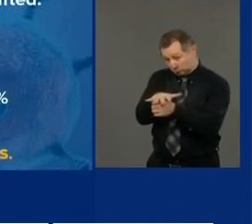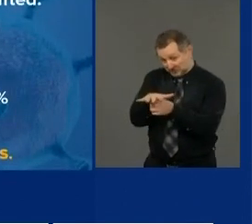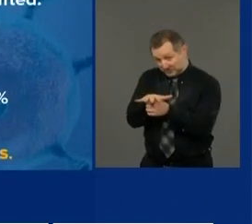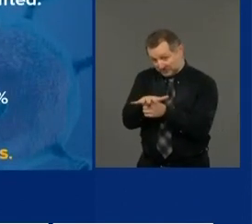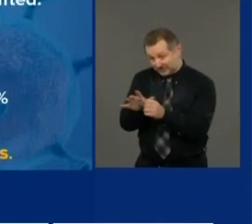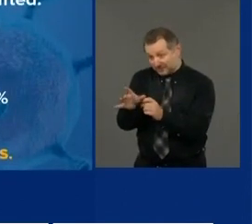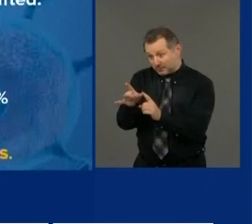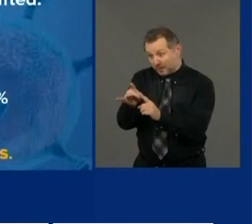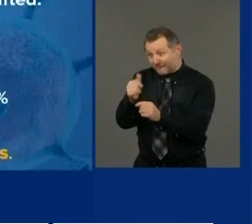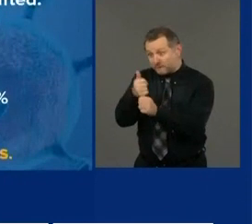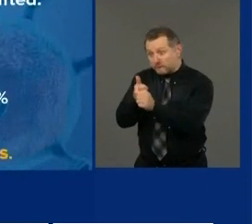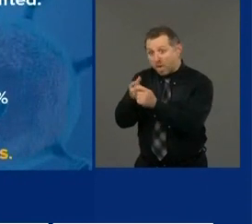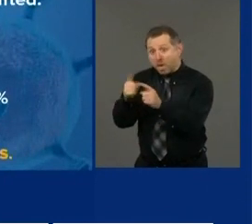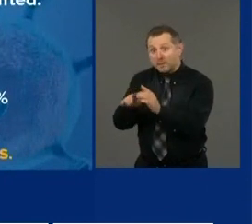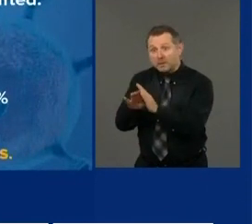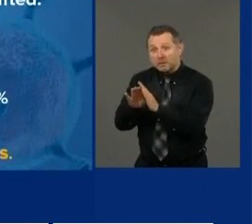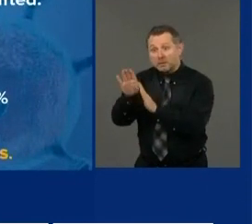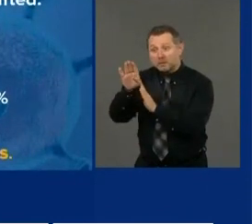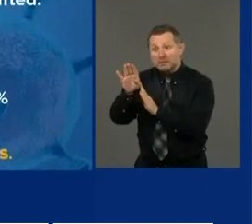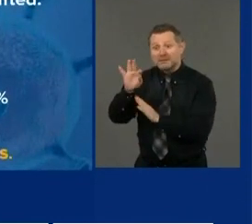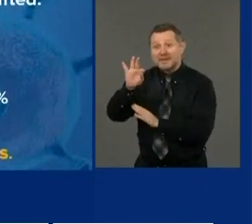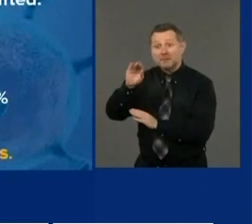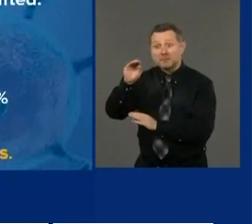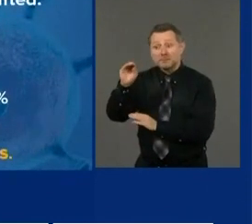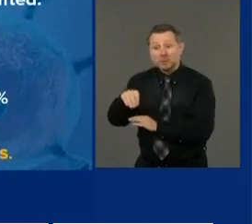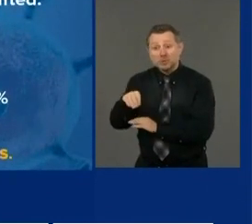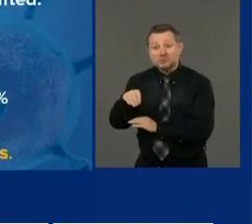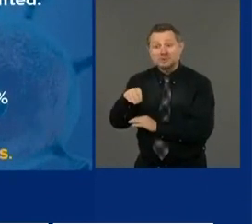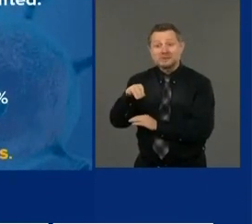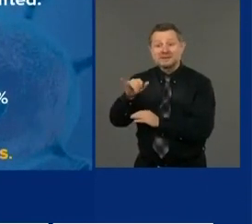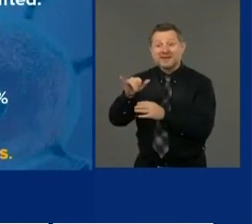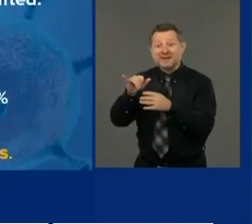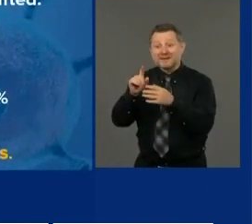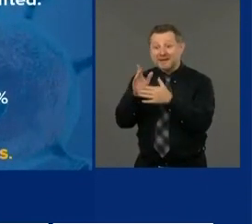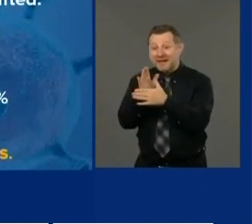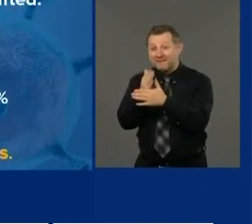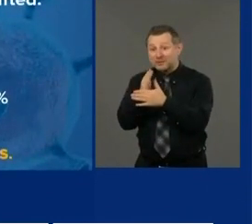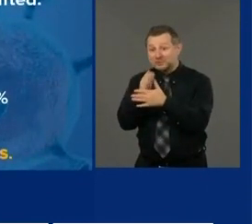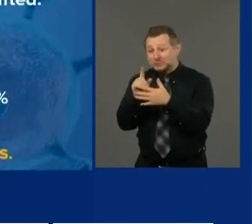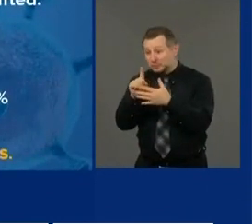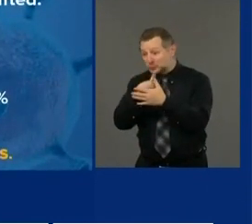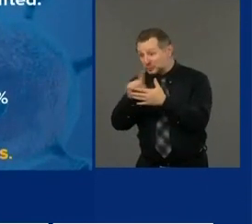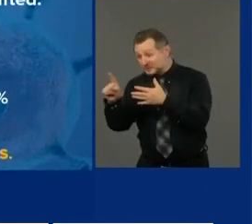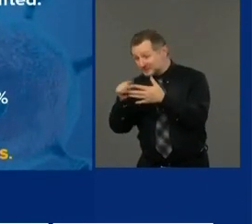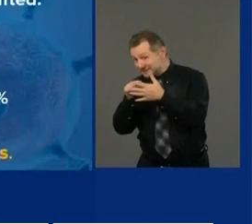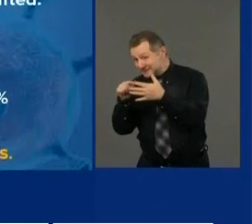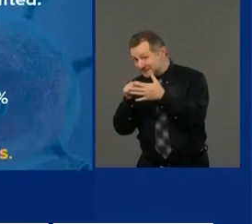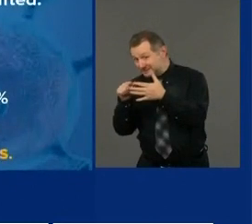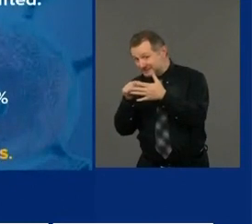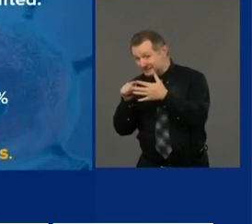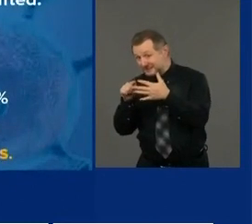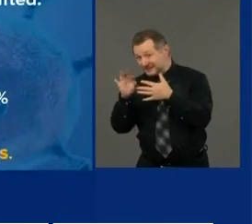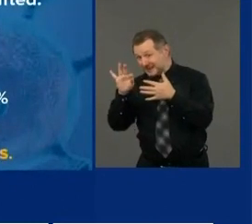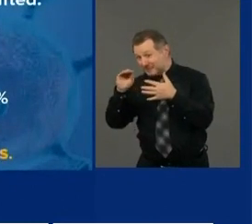FLOOR. SCHOOLS WILL CLOSE IF THE